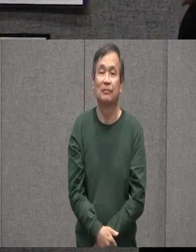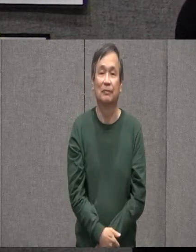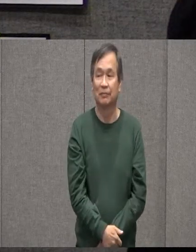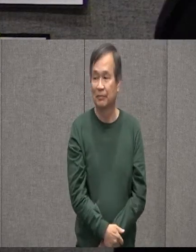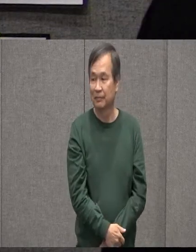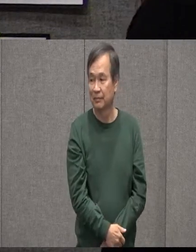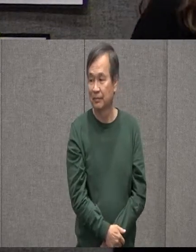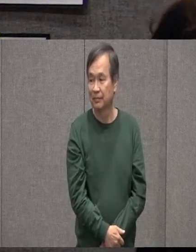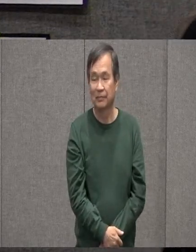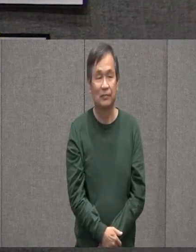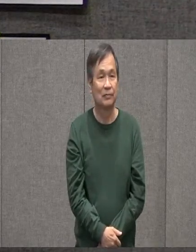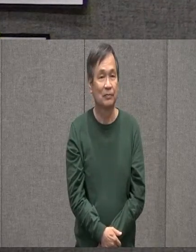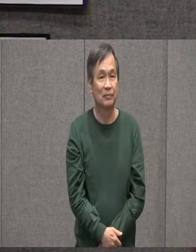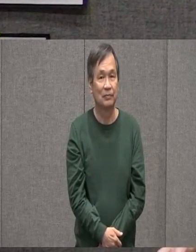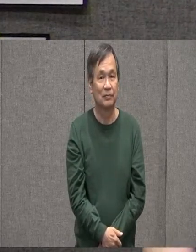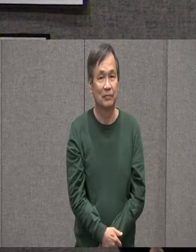Okay, so then